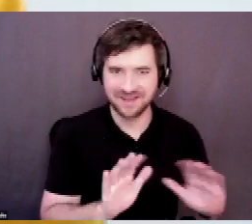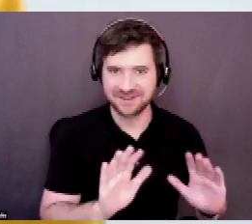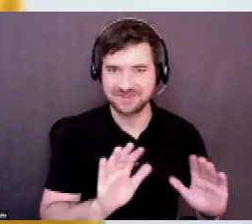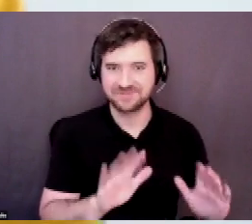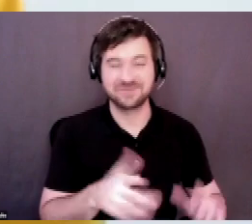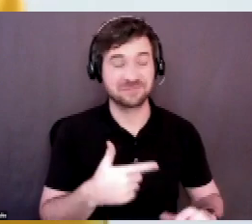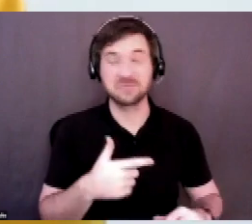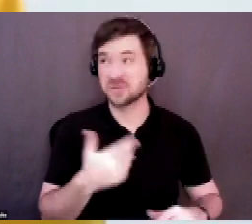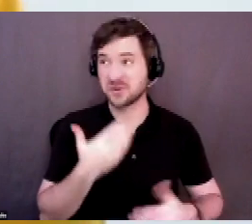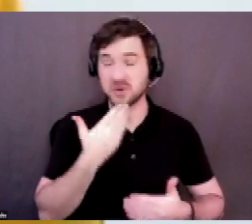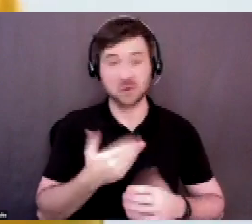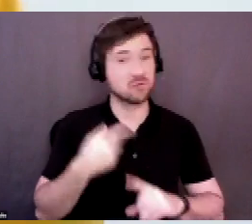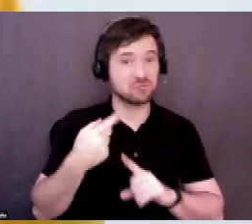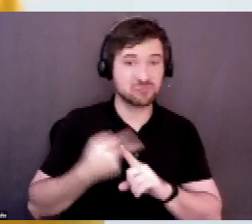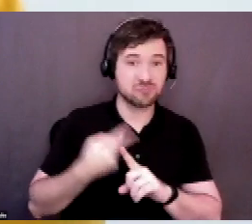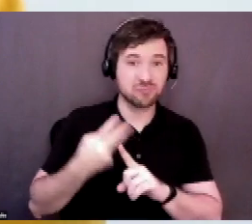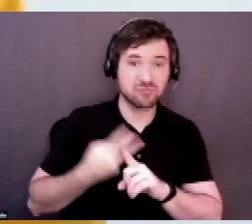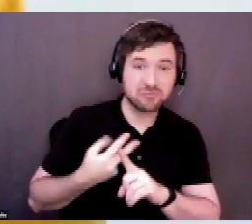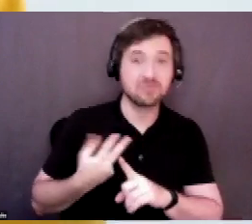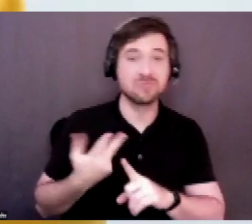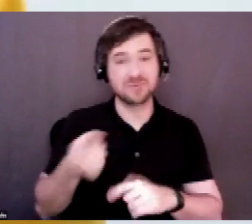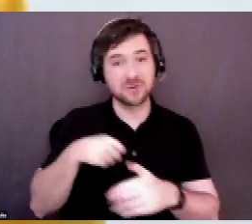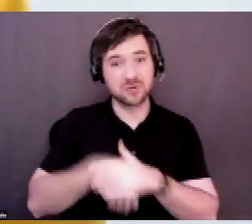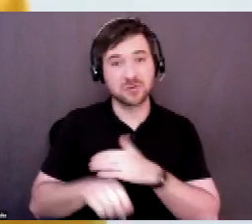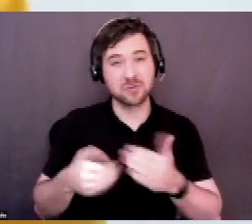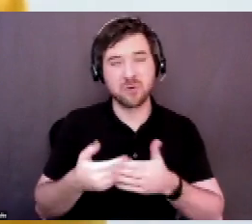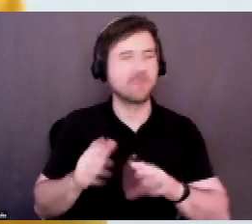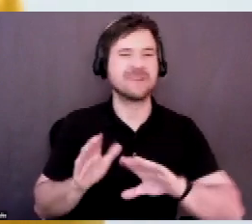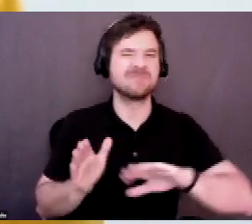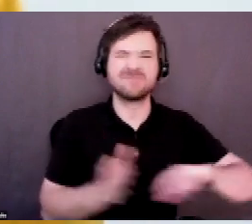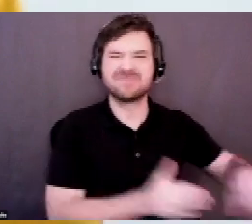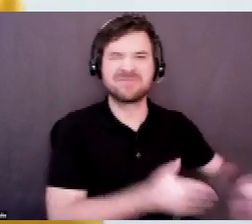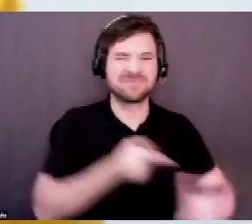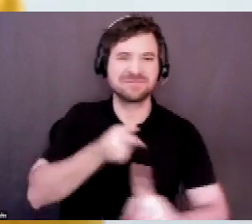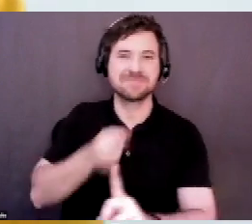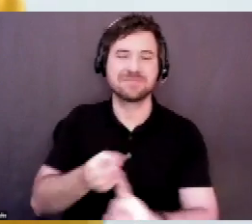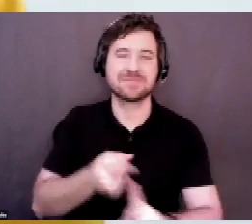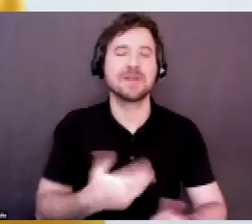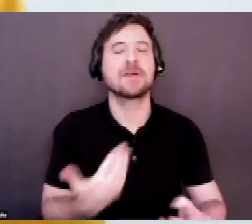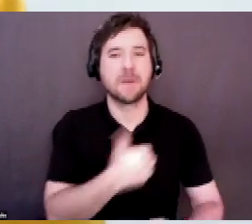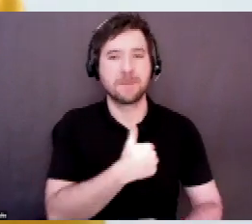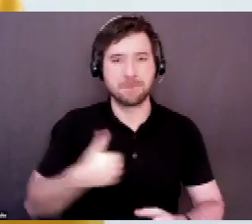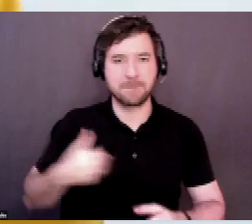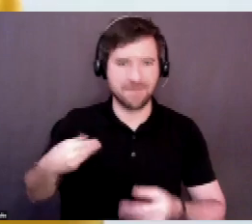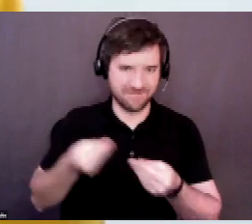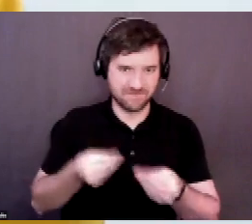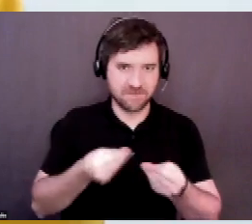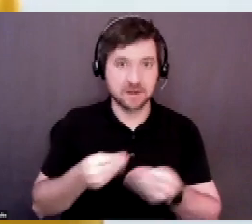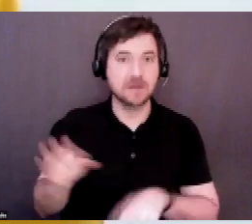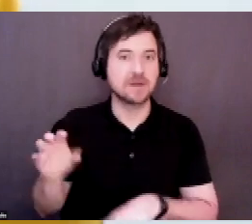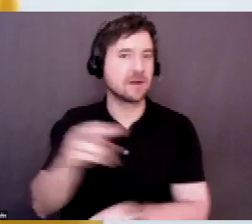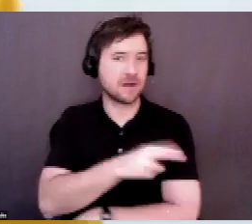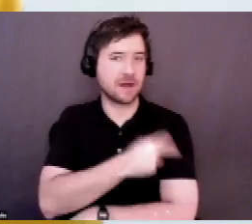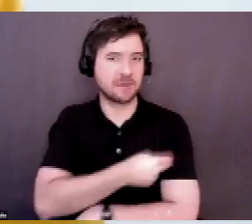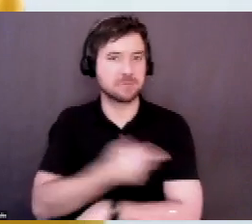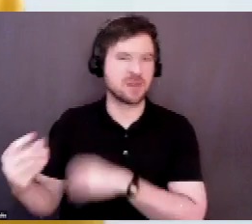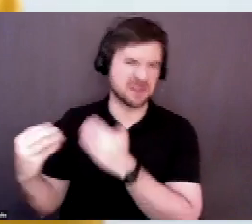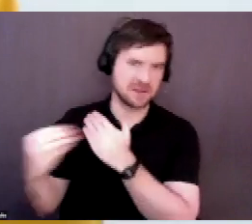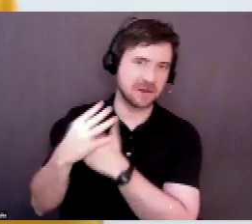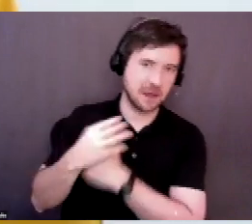But let me just tell you about the breastfeeding. So, I did get some counseling in the hospital. Did you get a lot of training, you know, on the latching but, you know,